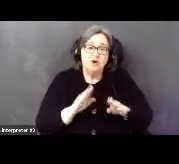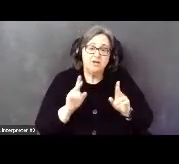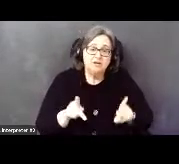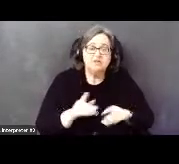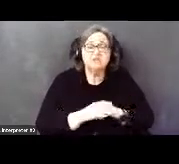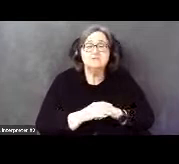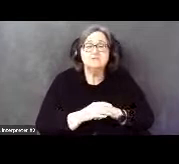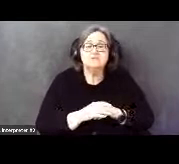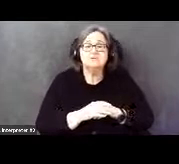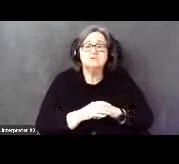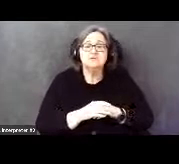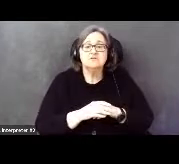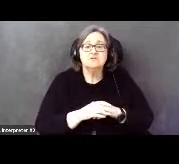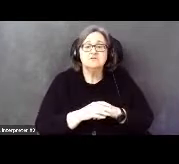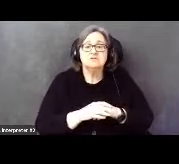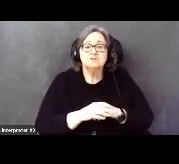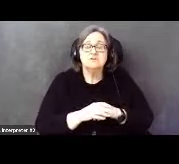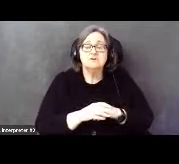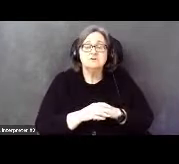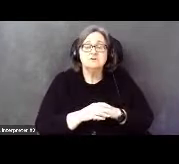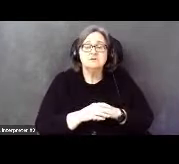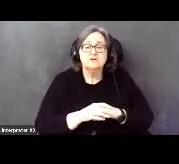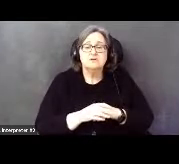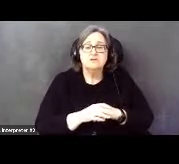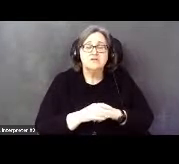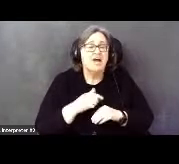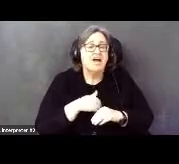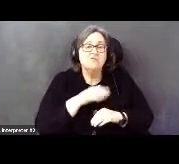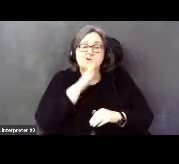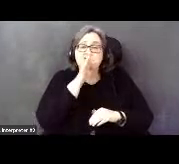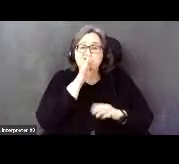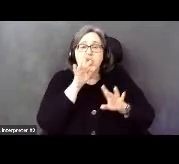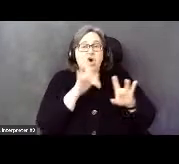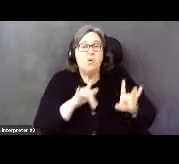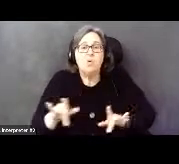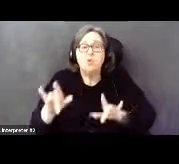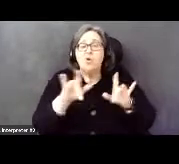I laid out there on the line. It is recorded for everybody to save my testimony to the